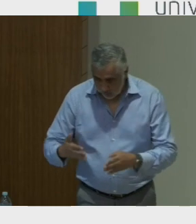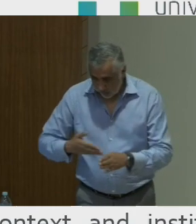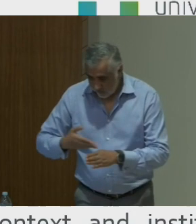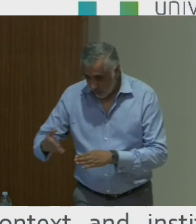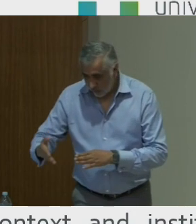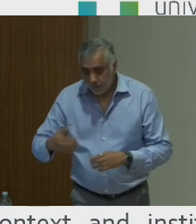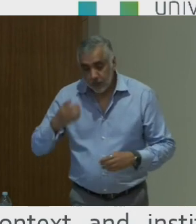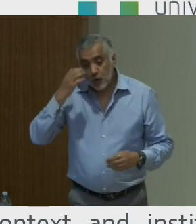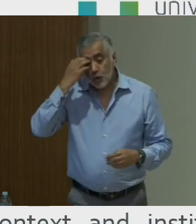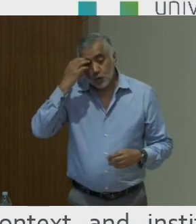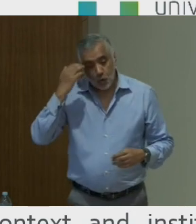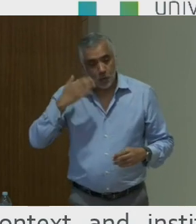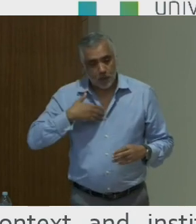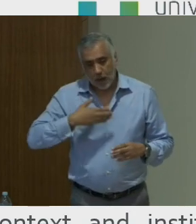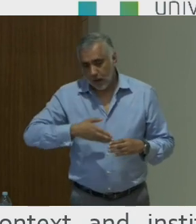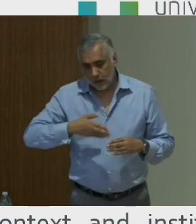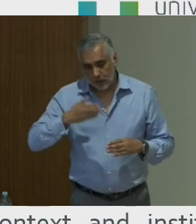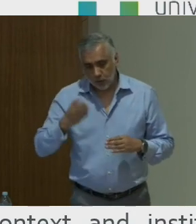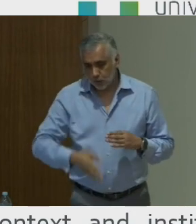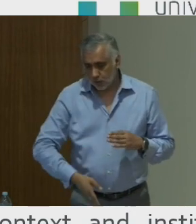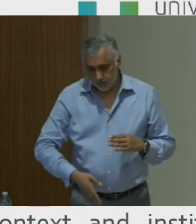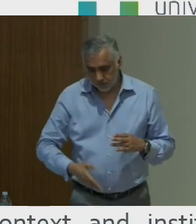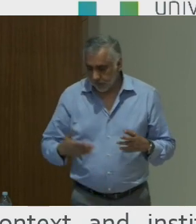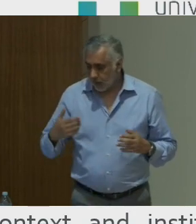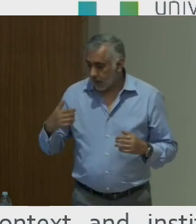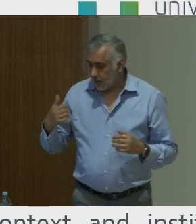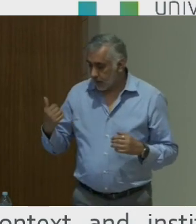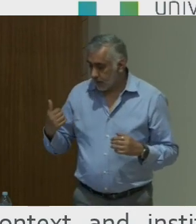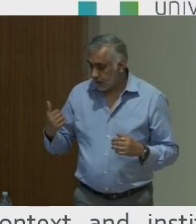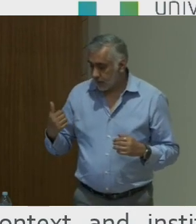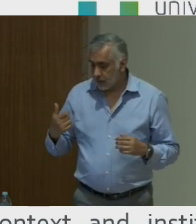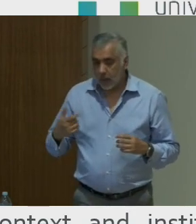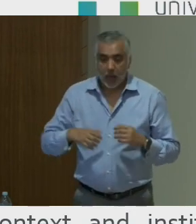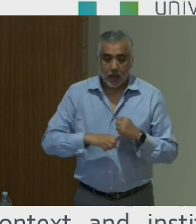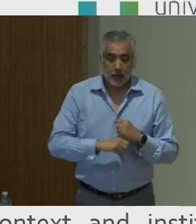So I come to my conclusion, and this is a poster from a campaign of the German government.